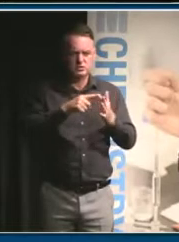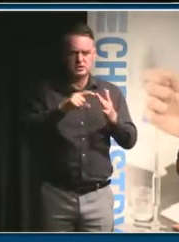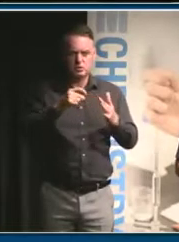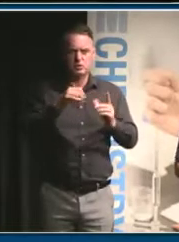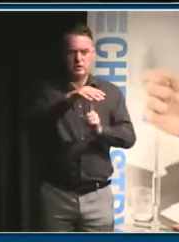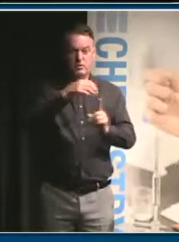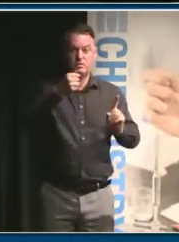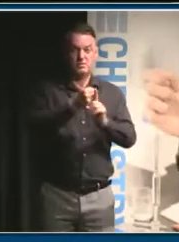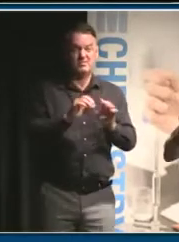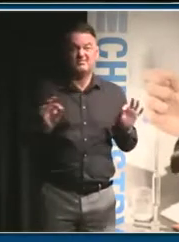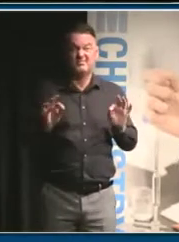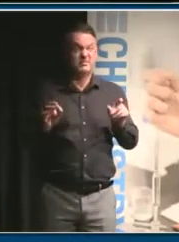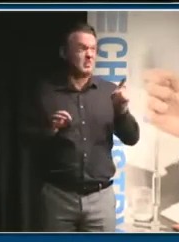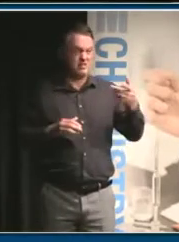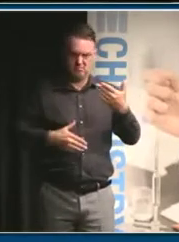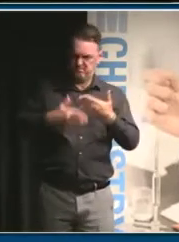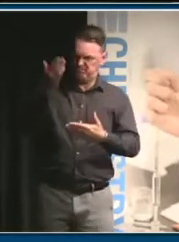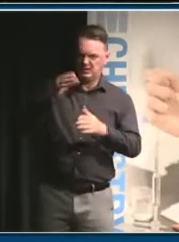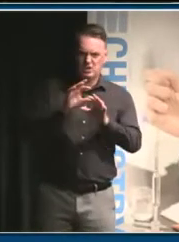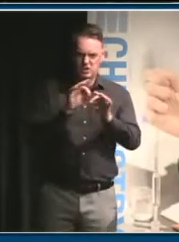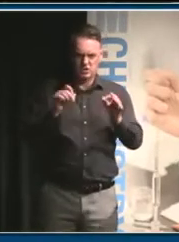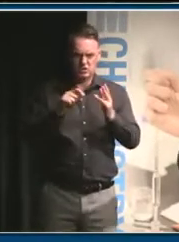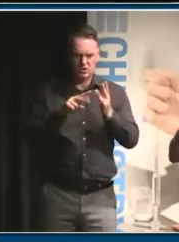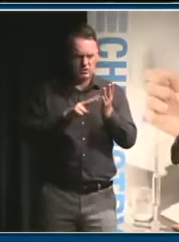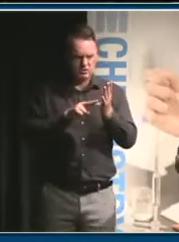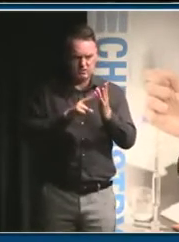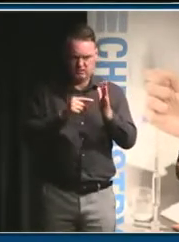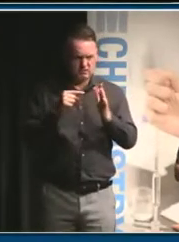it was just they never heard of non-covalent derivatisation they said “What is this stuff?